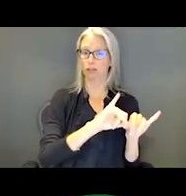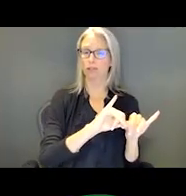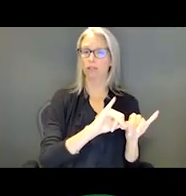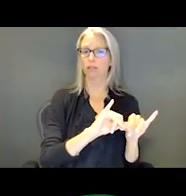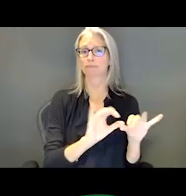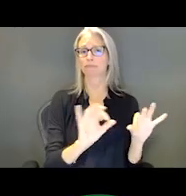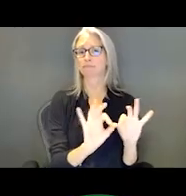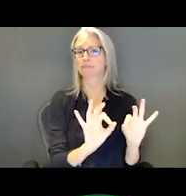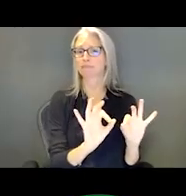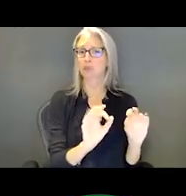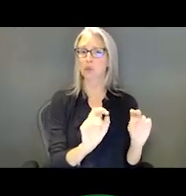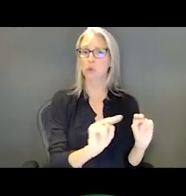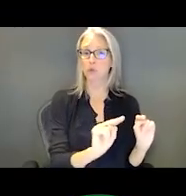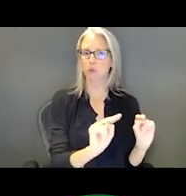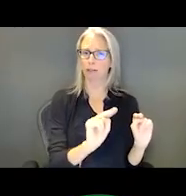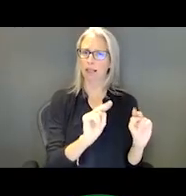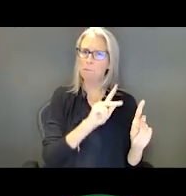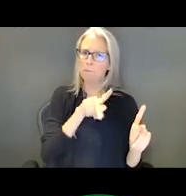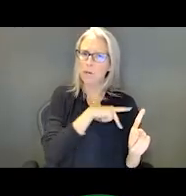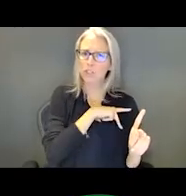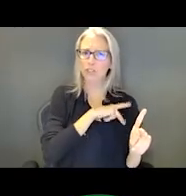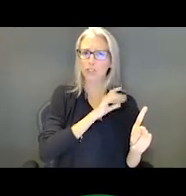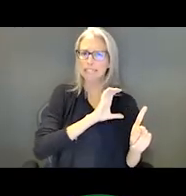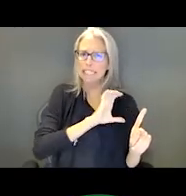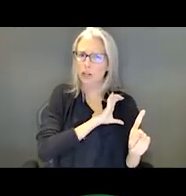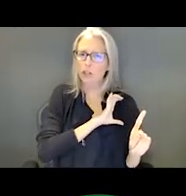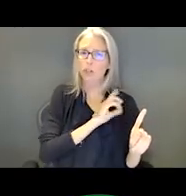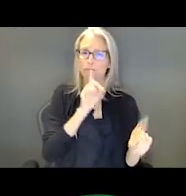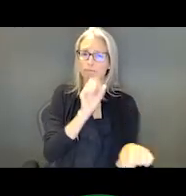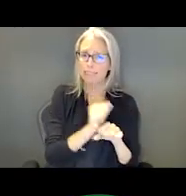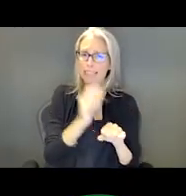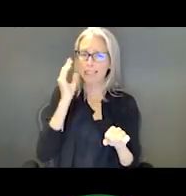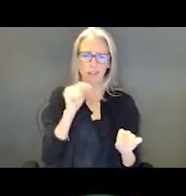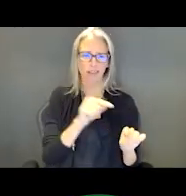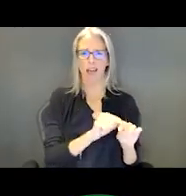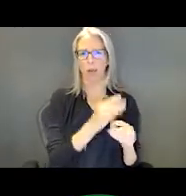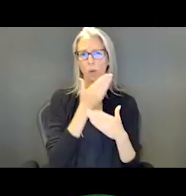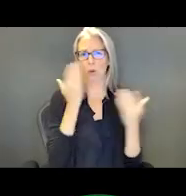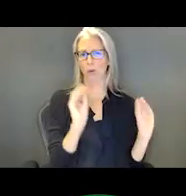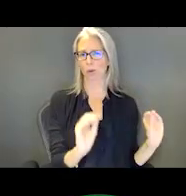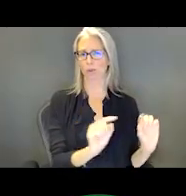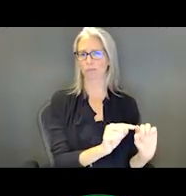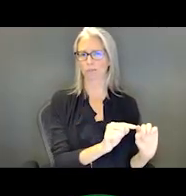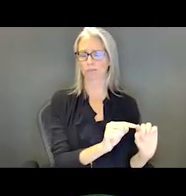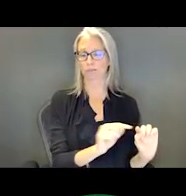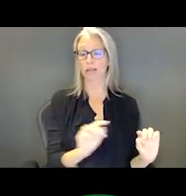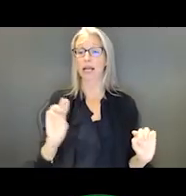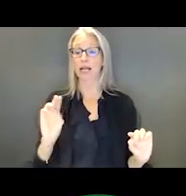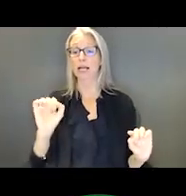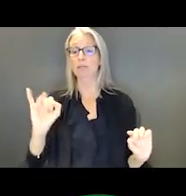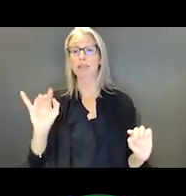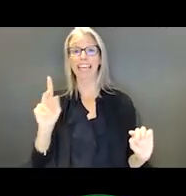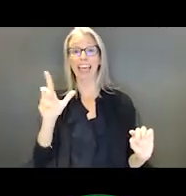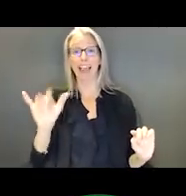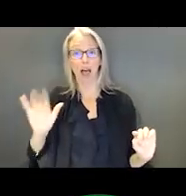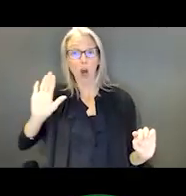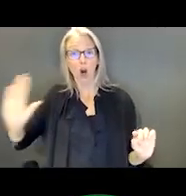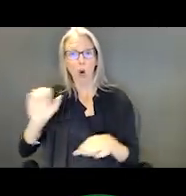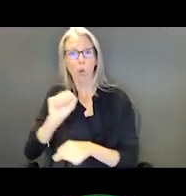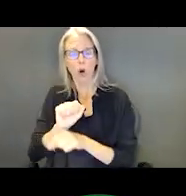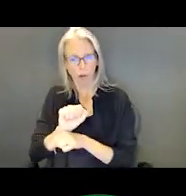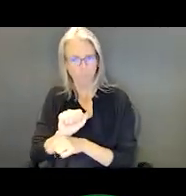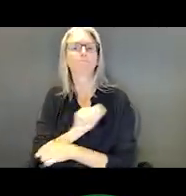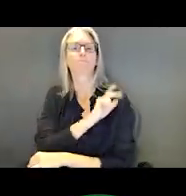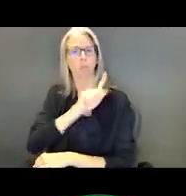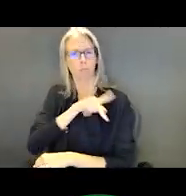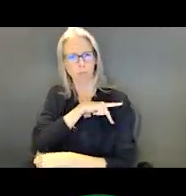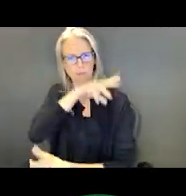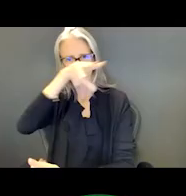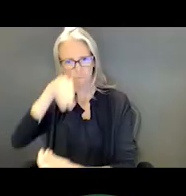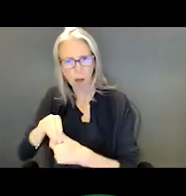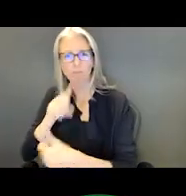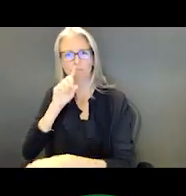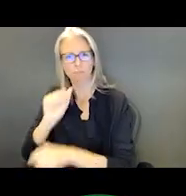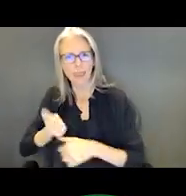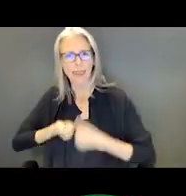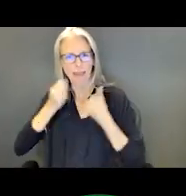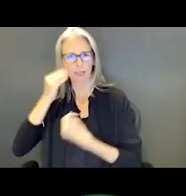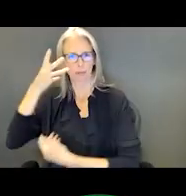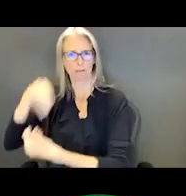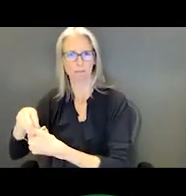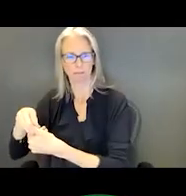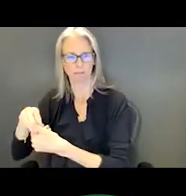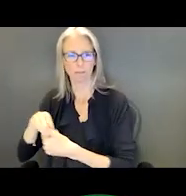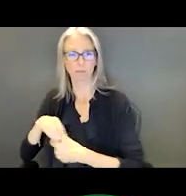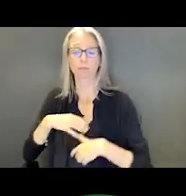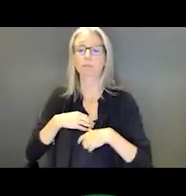Would encourage everyone to to consider who it is in your life. Who you care for or who